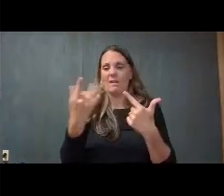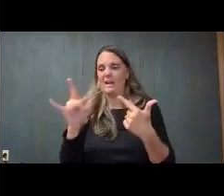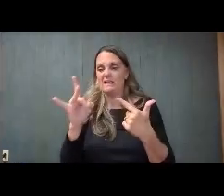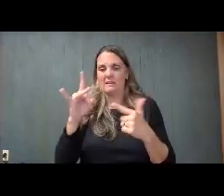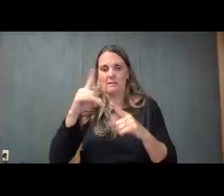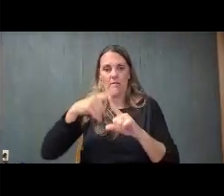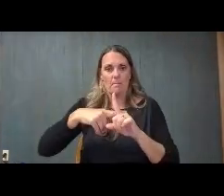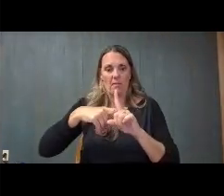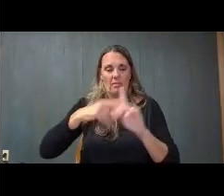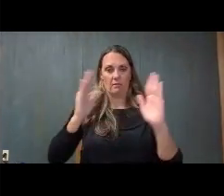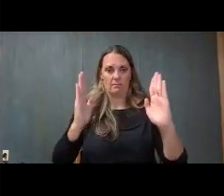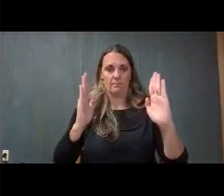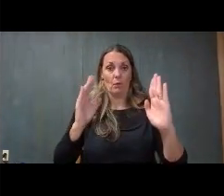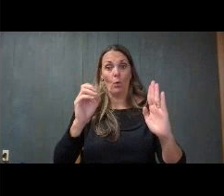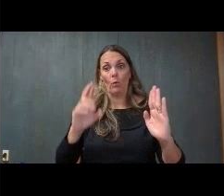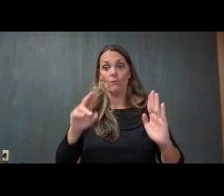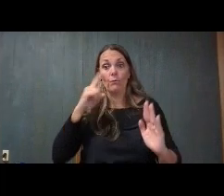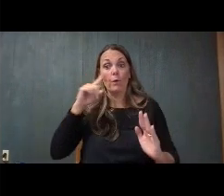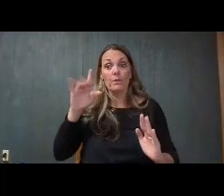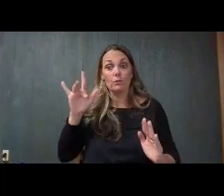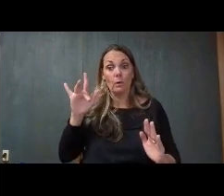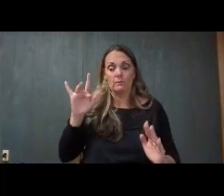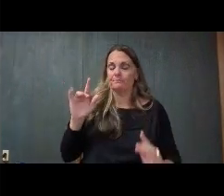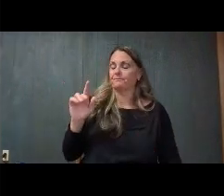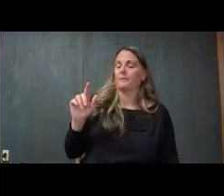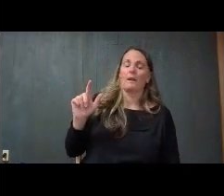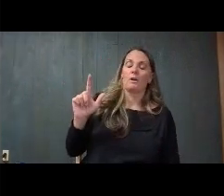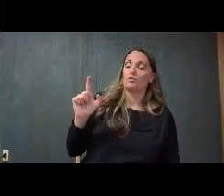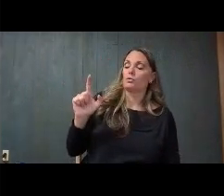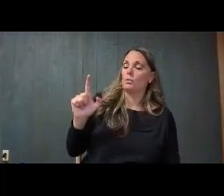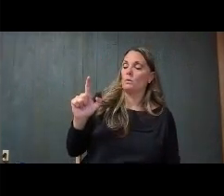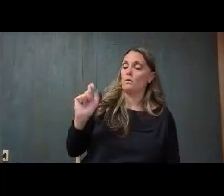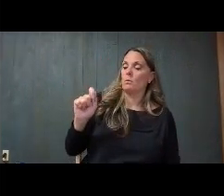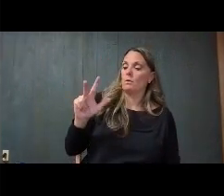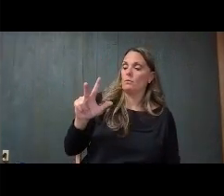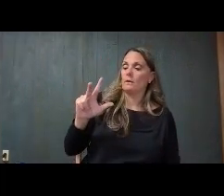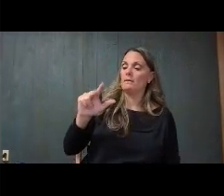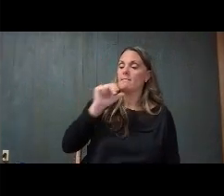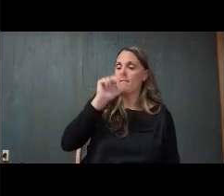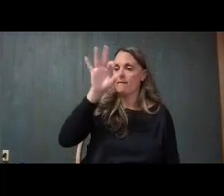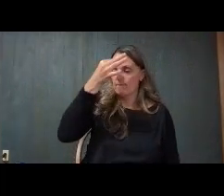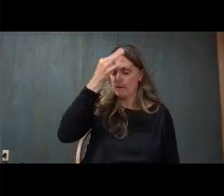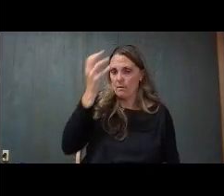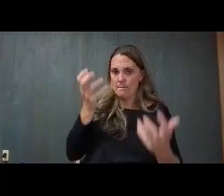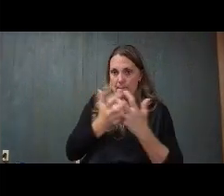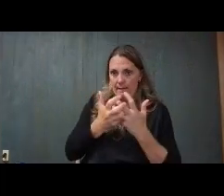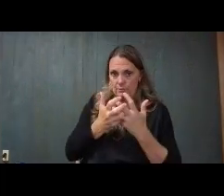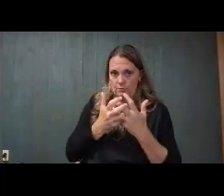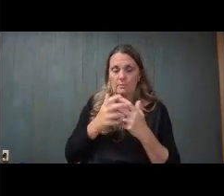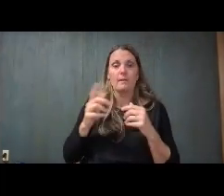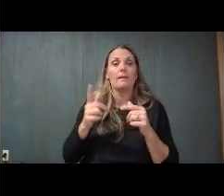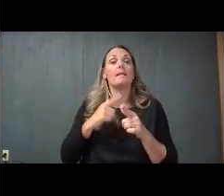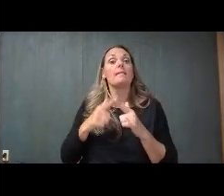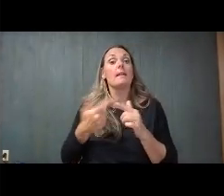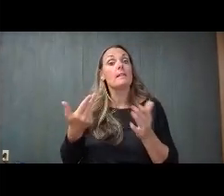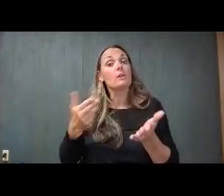For the 21.3% Nonfederal match, at which point the contractor must deposit